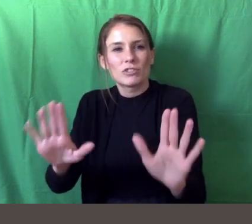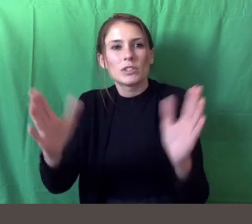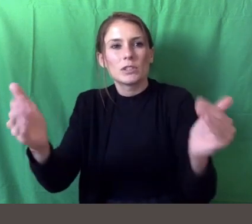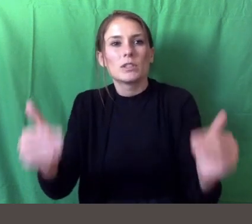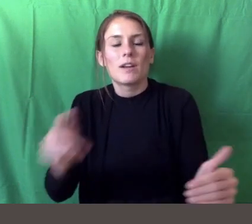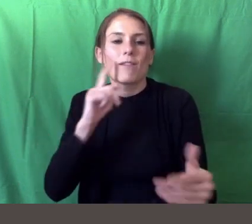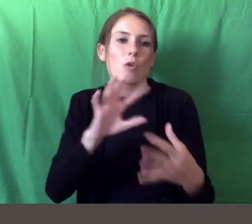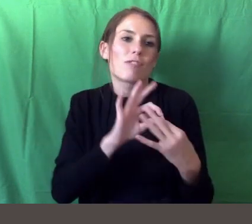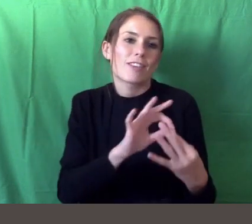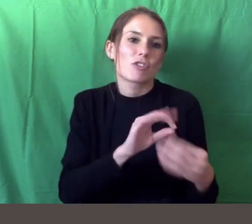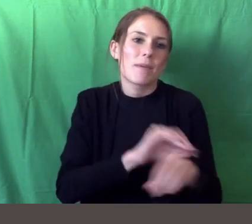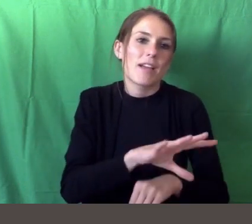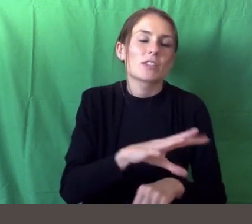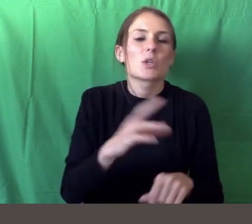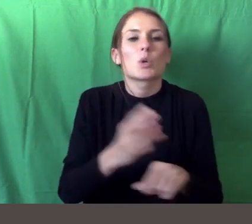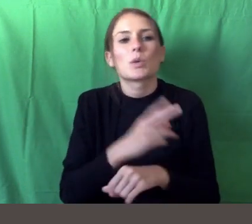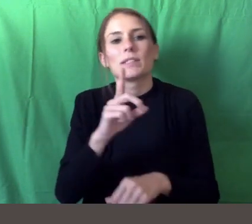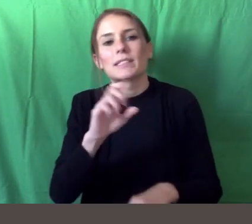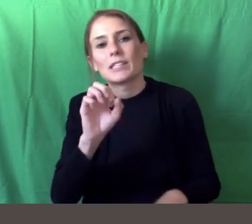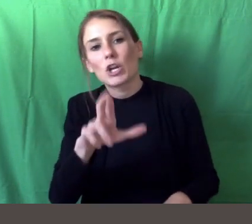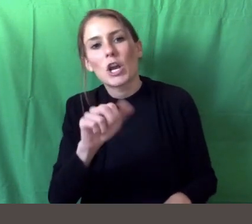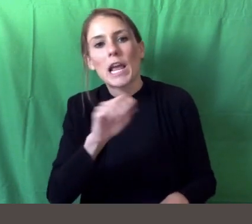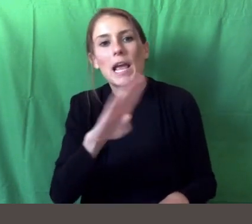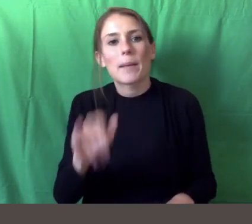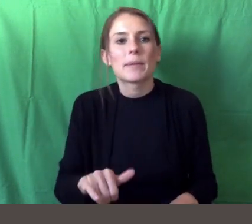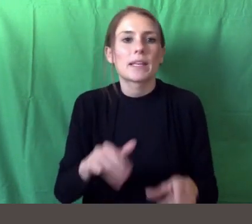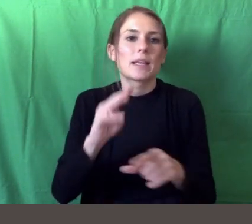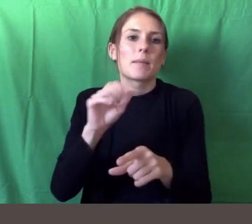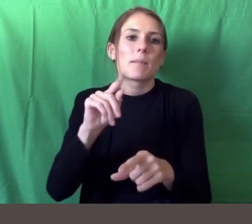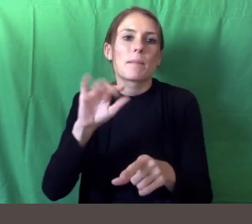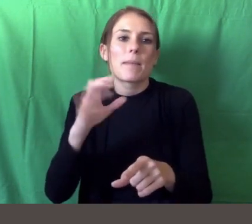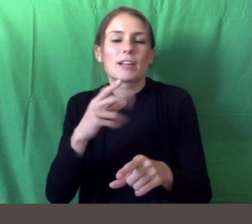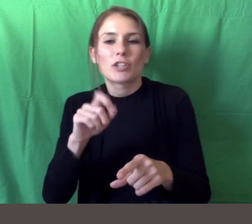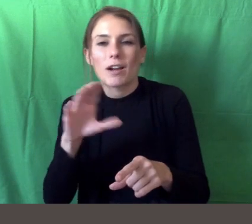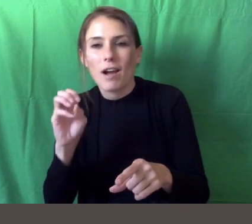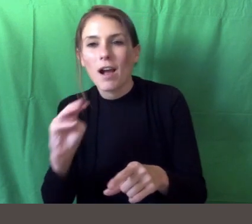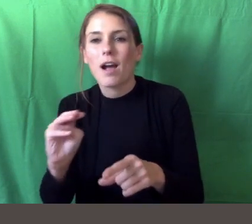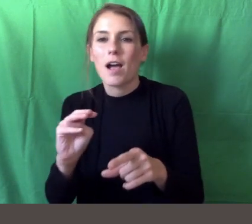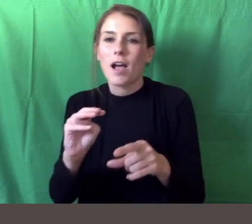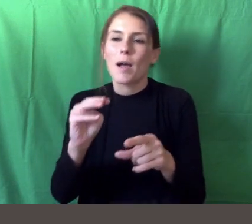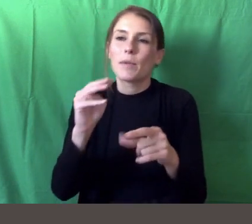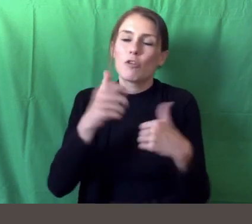For relationship advice, you'd probably want to use Dear Abby columns, match.com, romance novels.